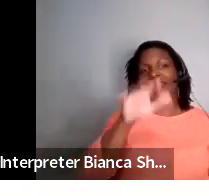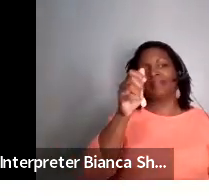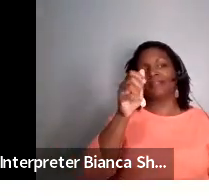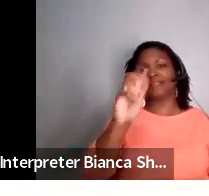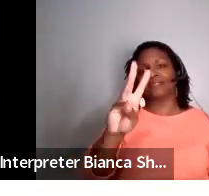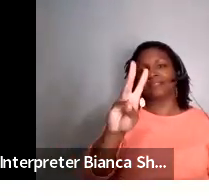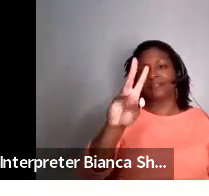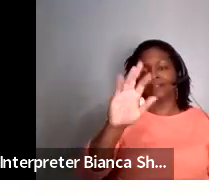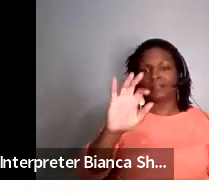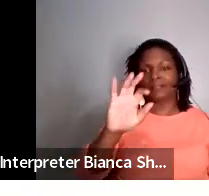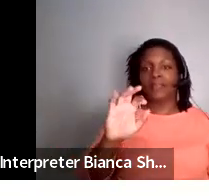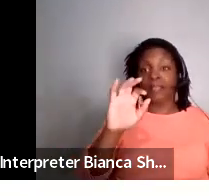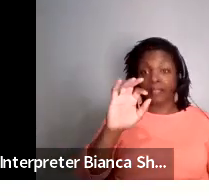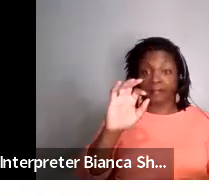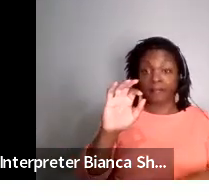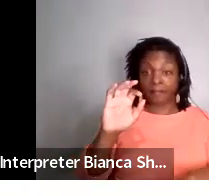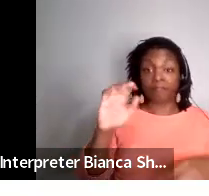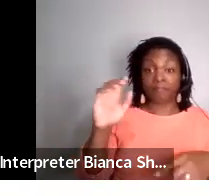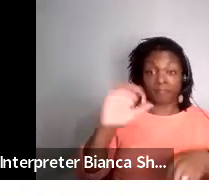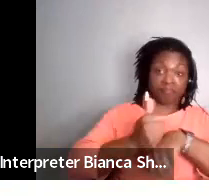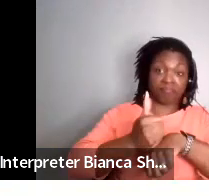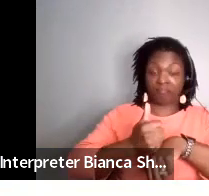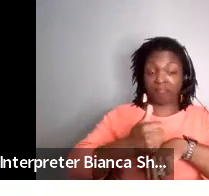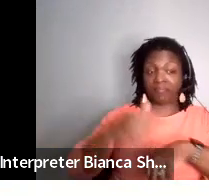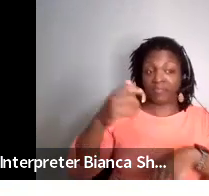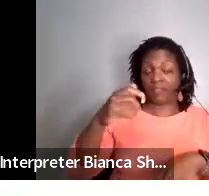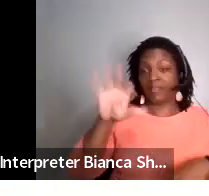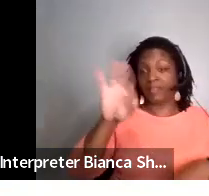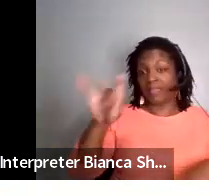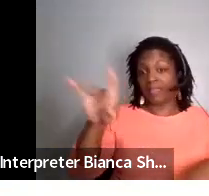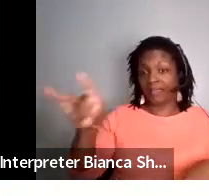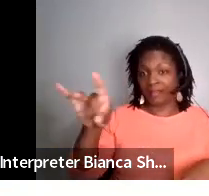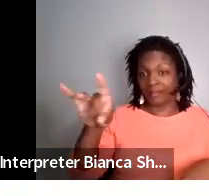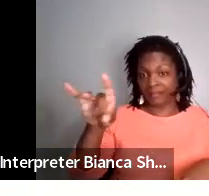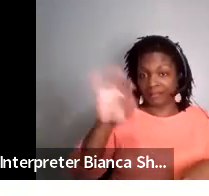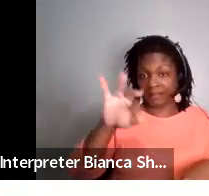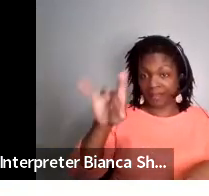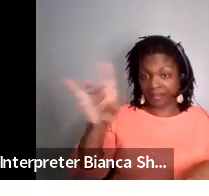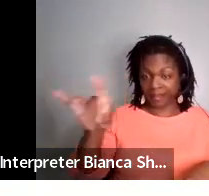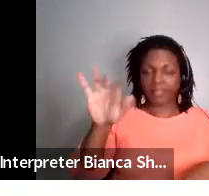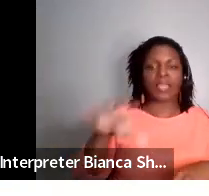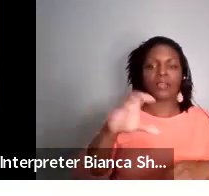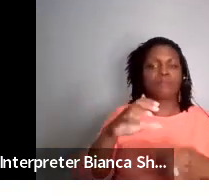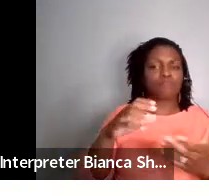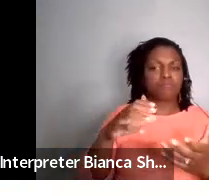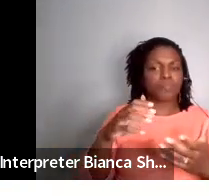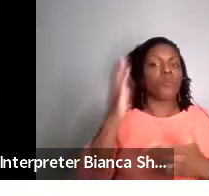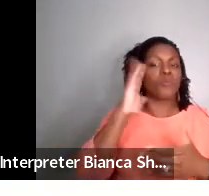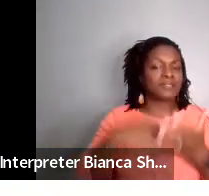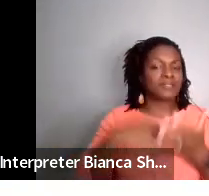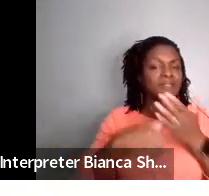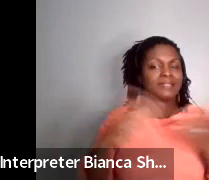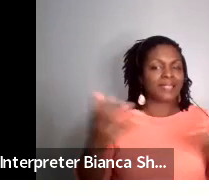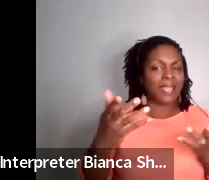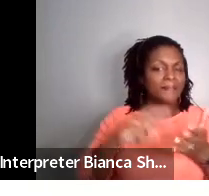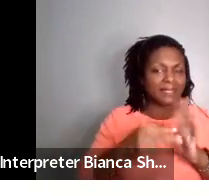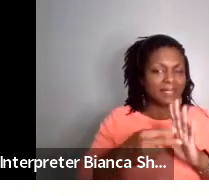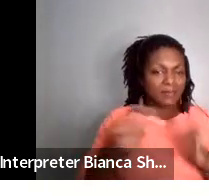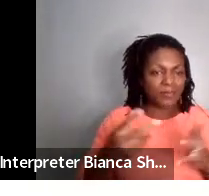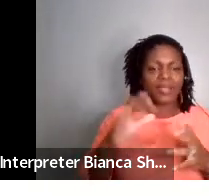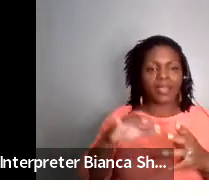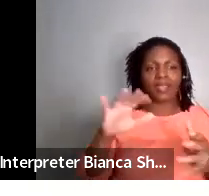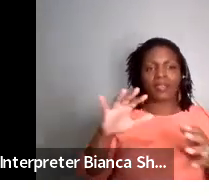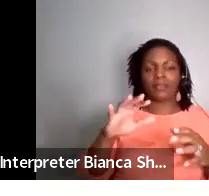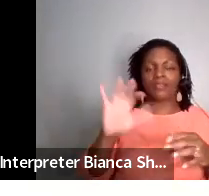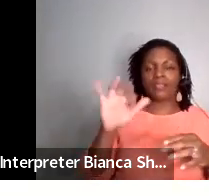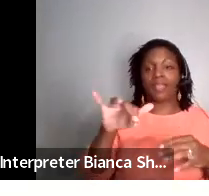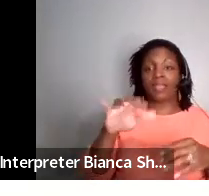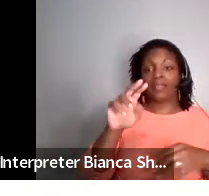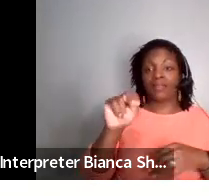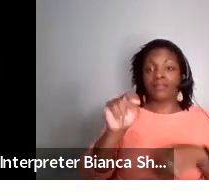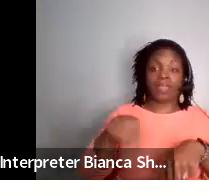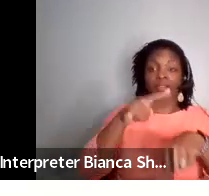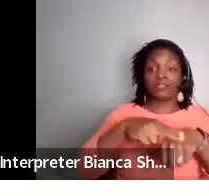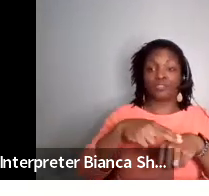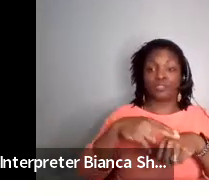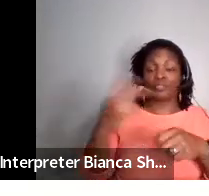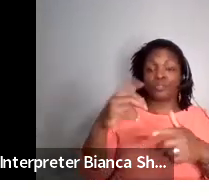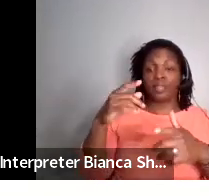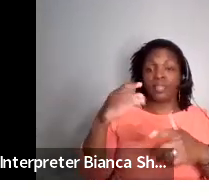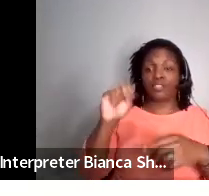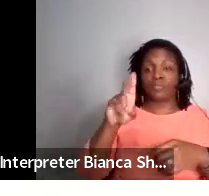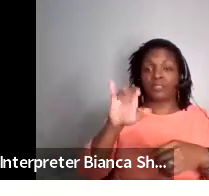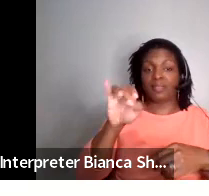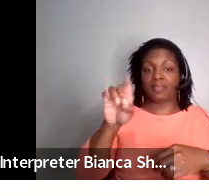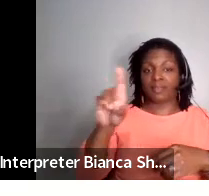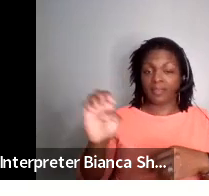We can The crisis line for the country so we're going to talk about what is 9, 8, 8, and and overview of the national prevention suicide, lifeline, national suicide prevention lifeline how lifeline